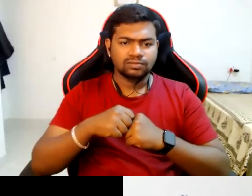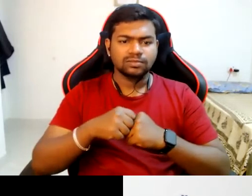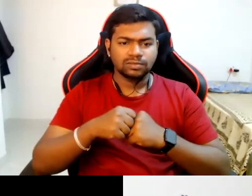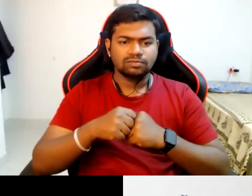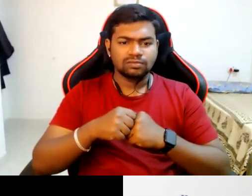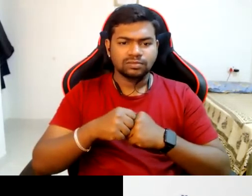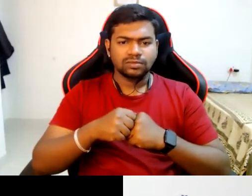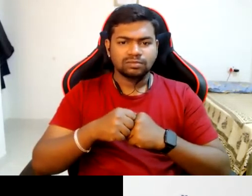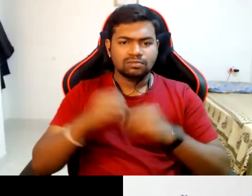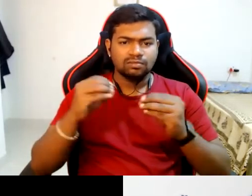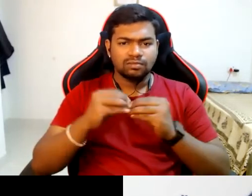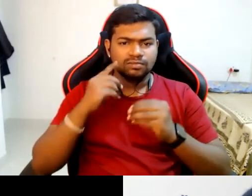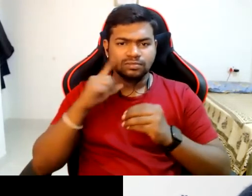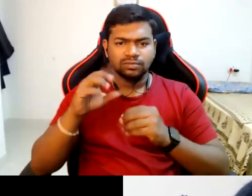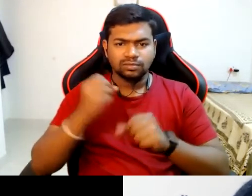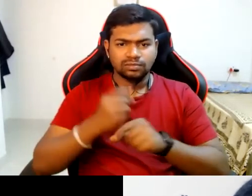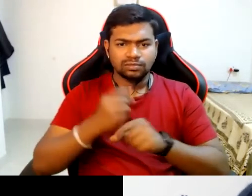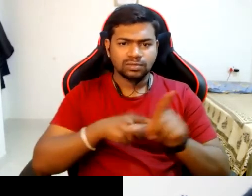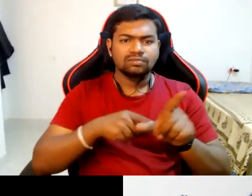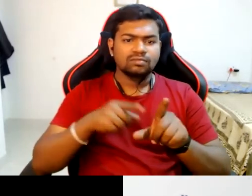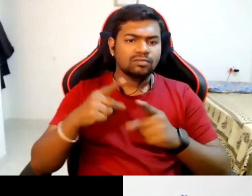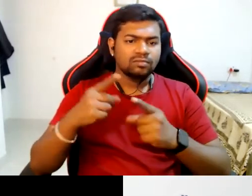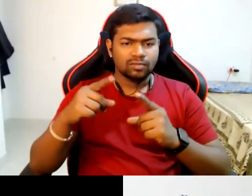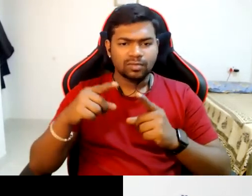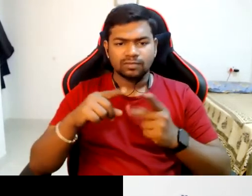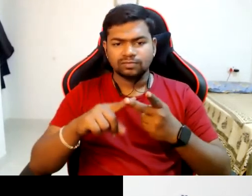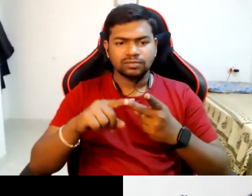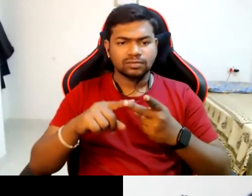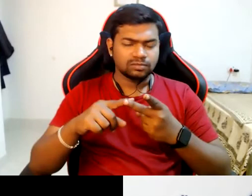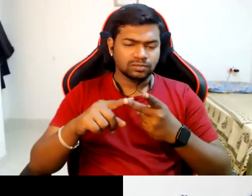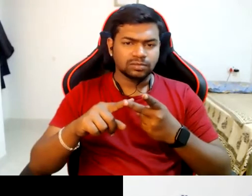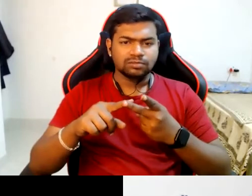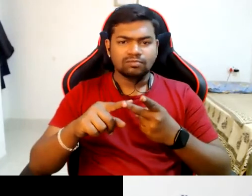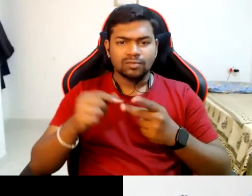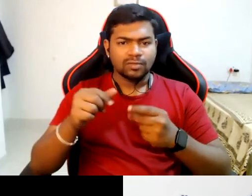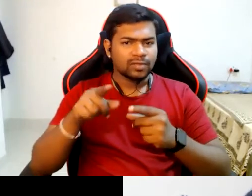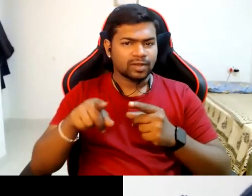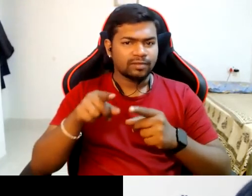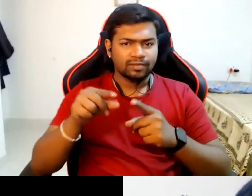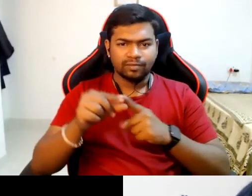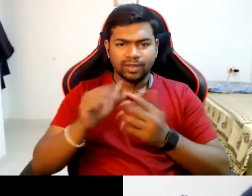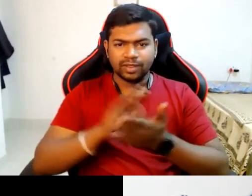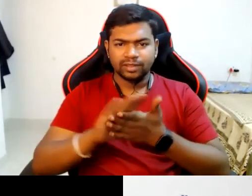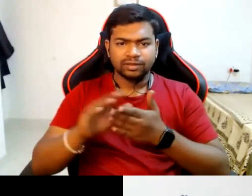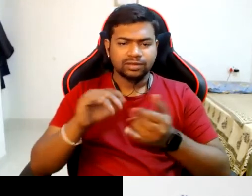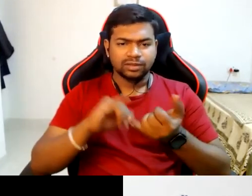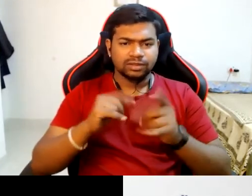and Physics so I loved Physics. I nearly???? physics and so I went to